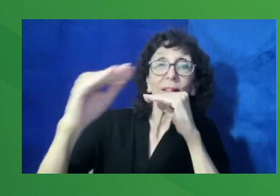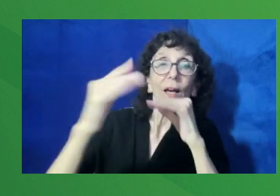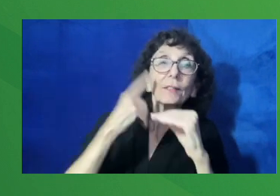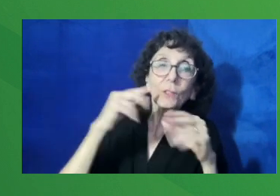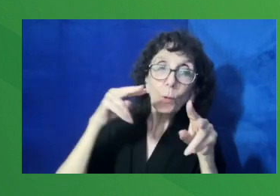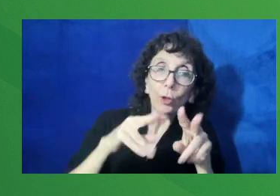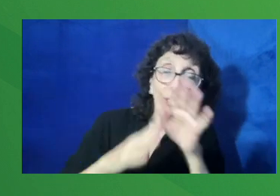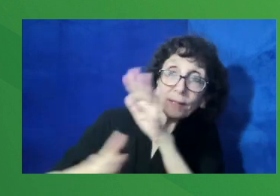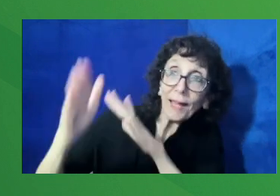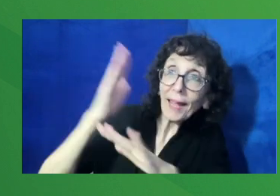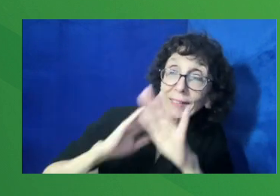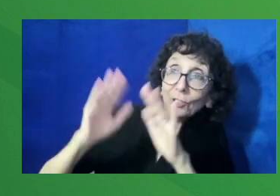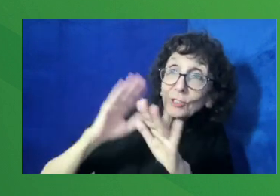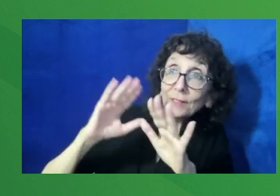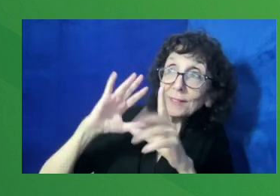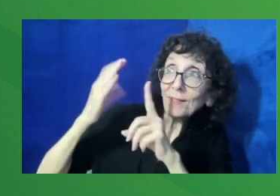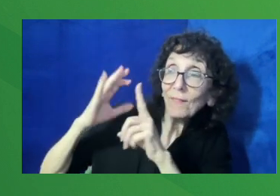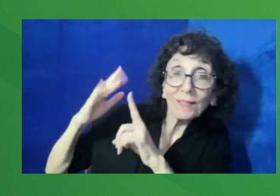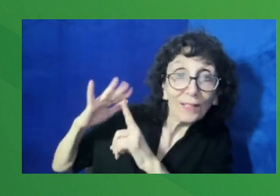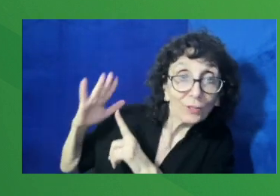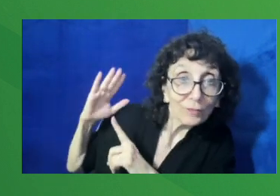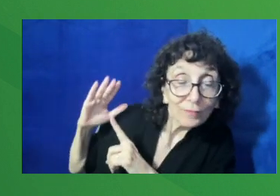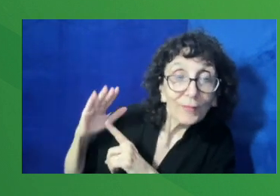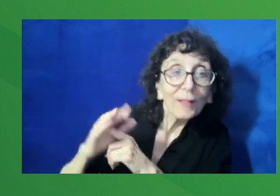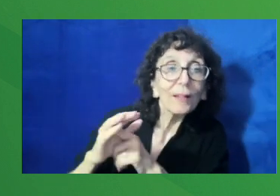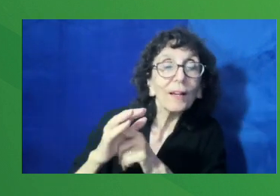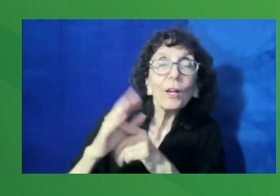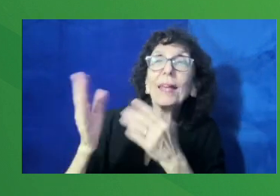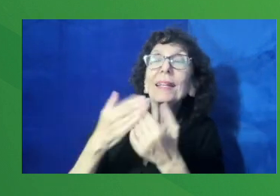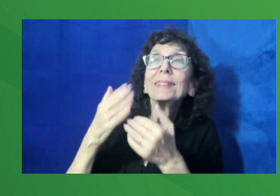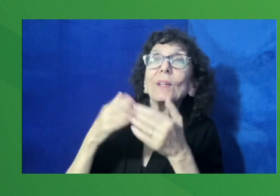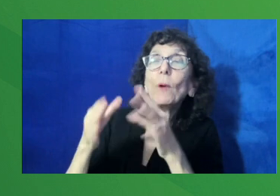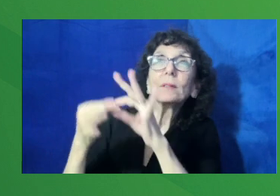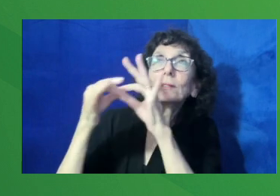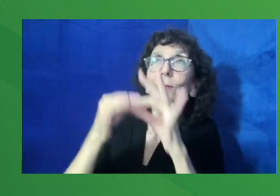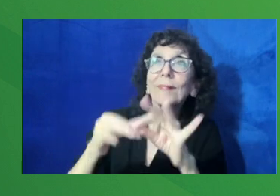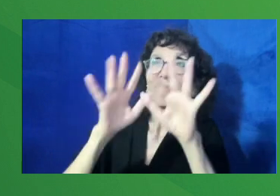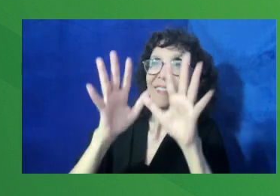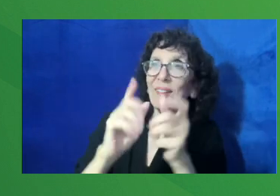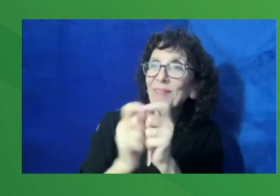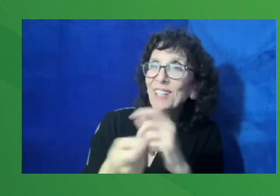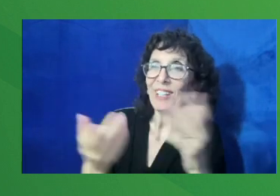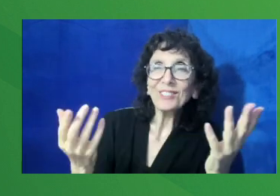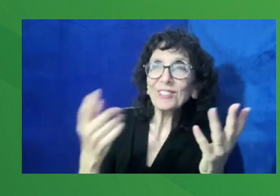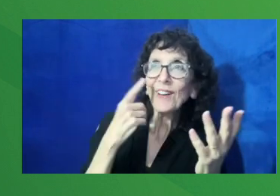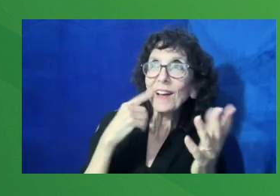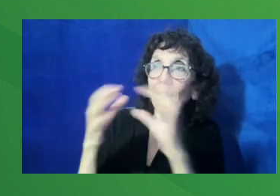there are easy on-ramps to talk about climate change in the present. And I think a lot of times